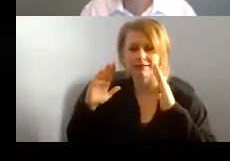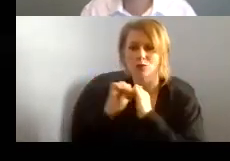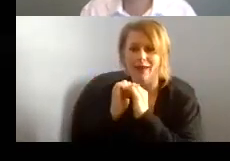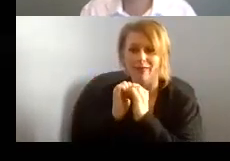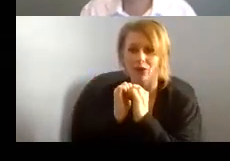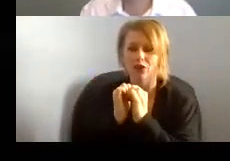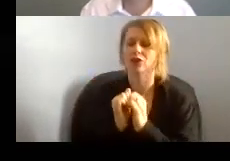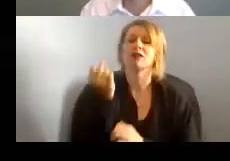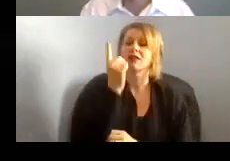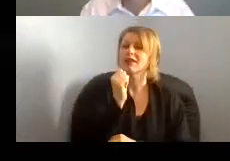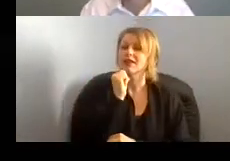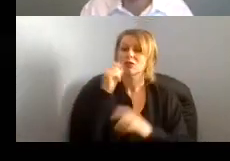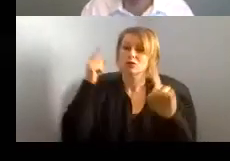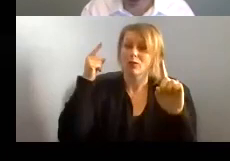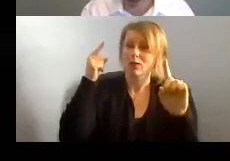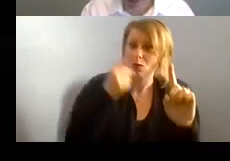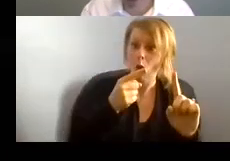to try and suggest that people have to do counseling or therapy in